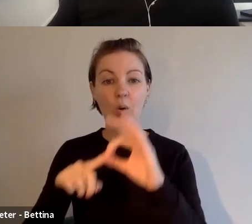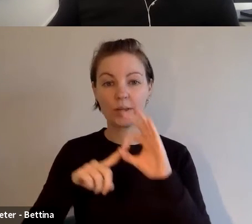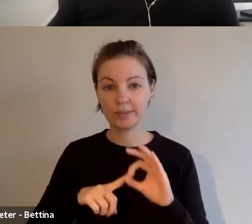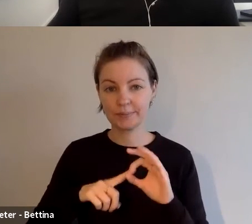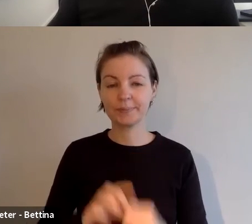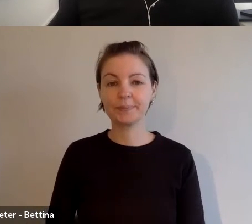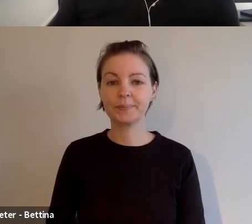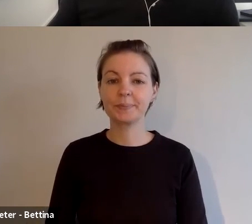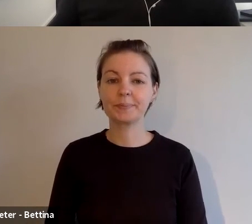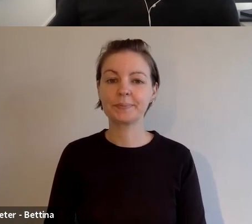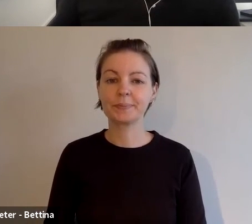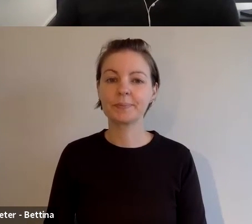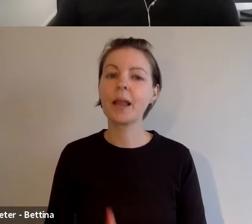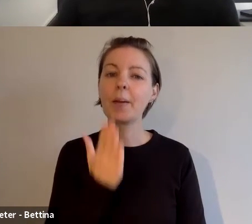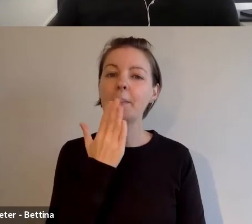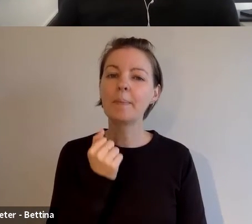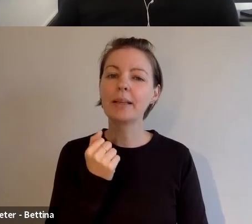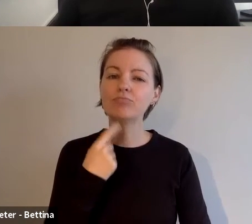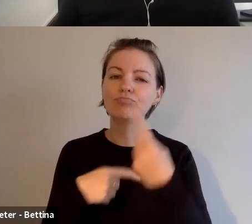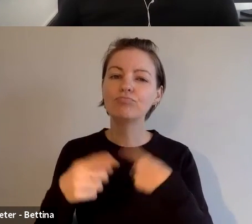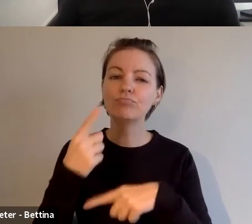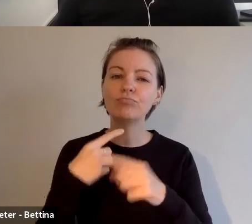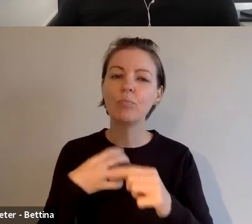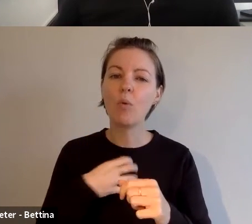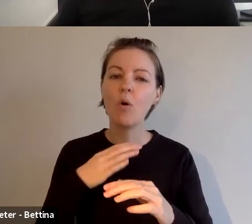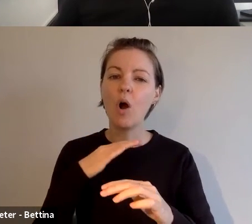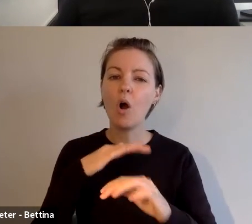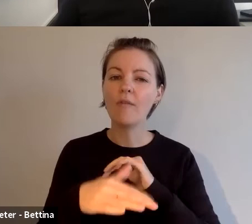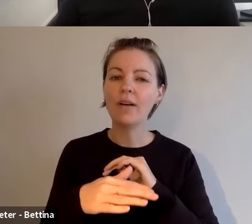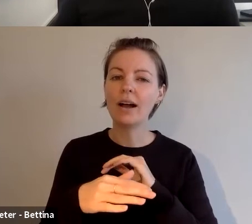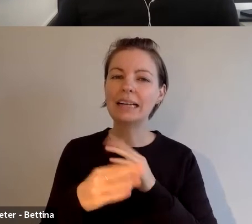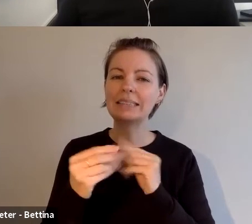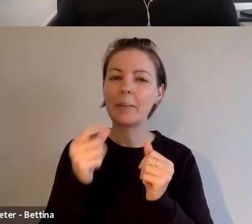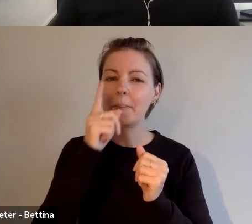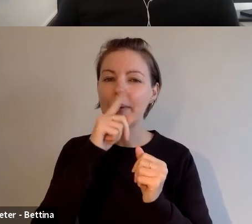Can you say more about the concern some people have about the impact this program